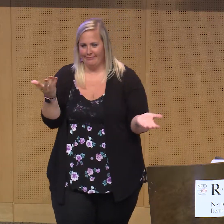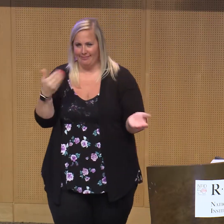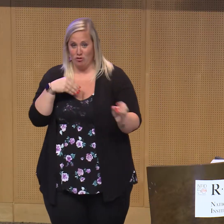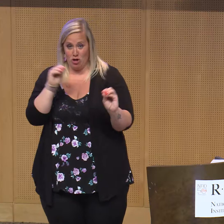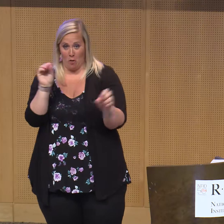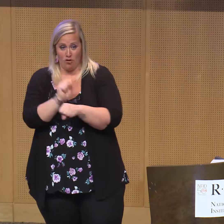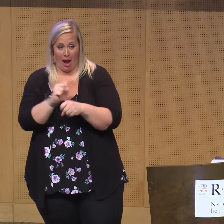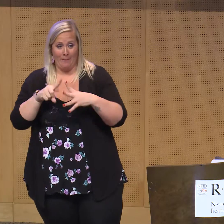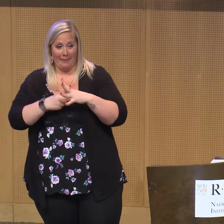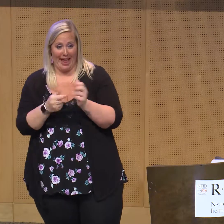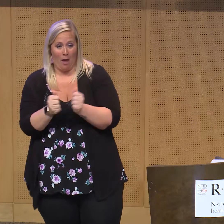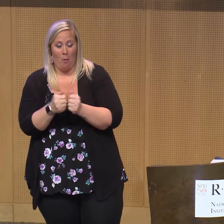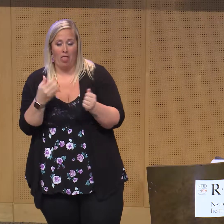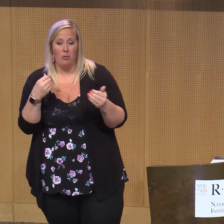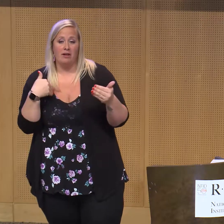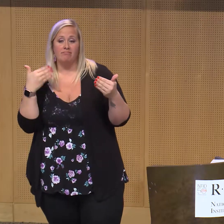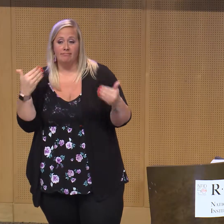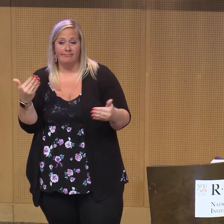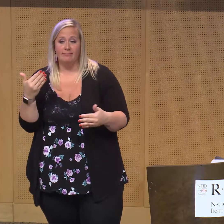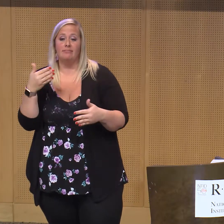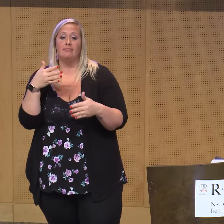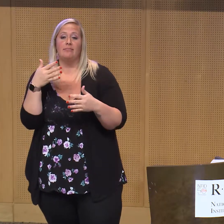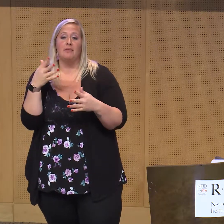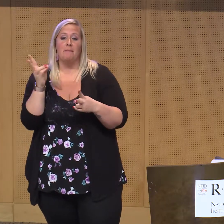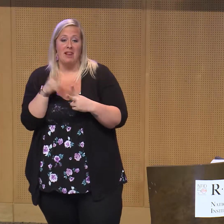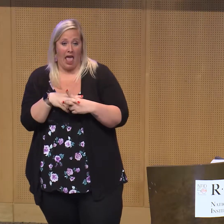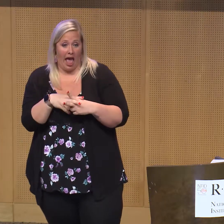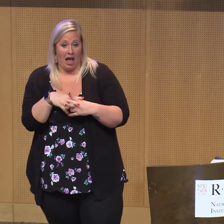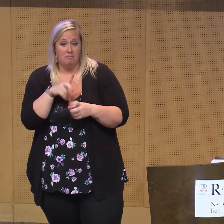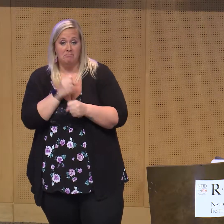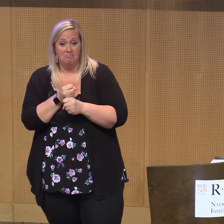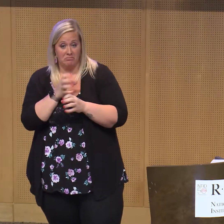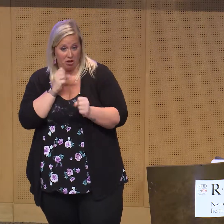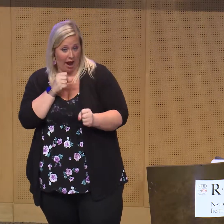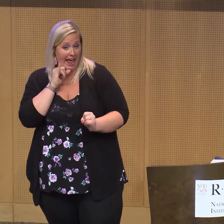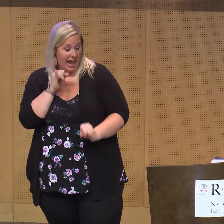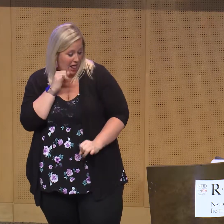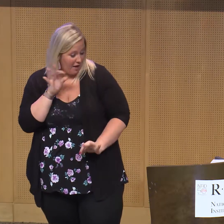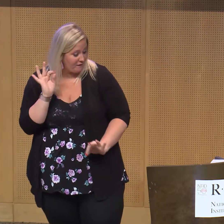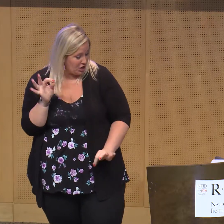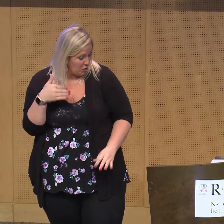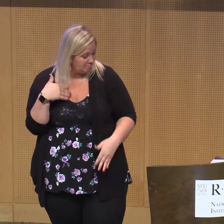I'm just gonna give it a shot and see what happens." I had no job, anyway, so what's the worst that could come of it?